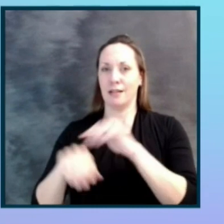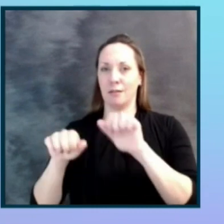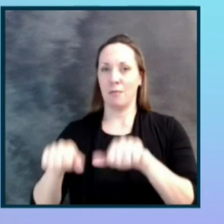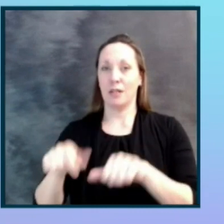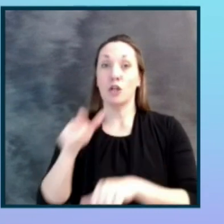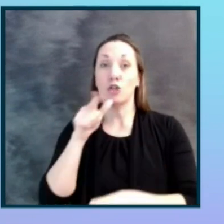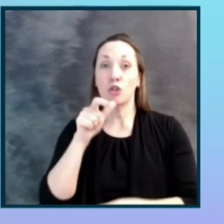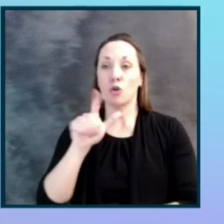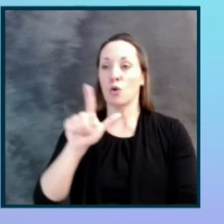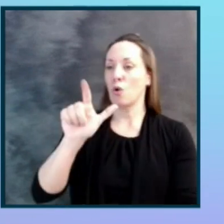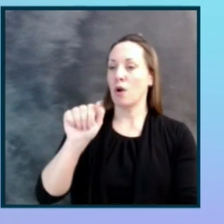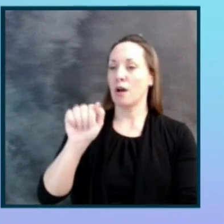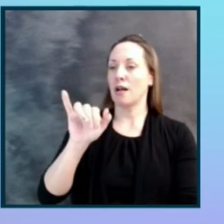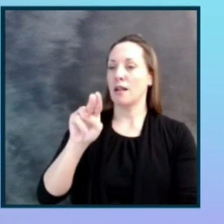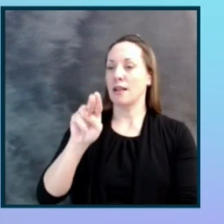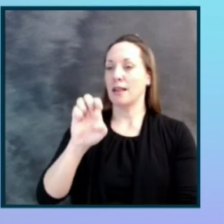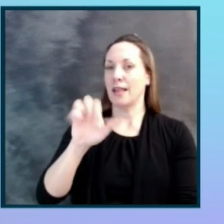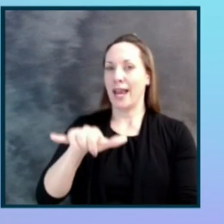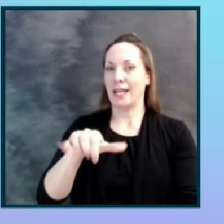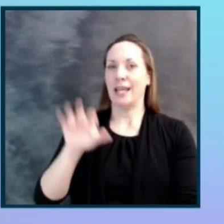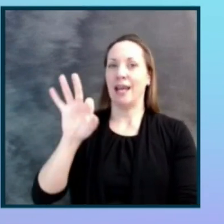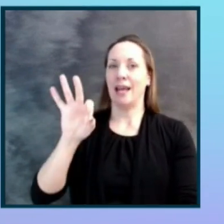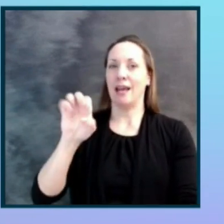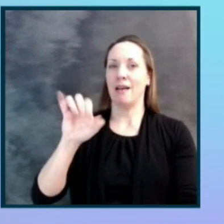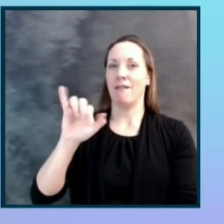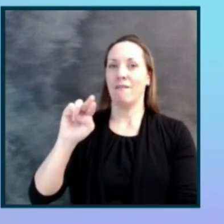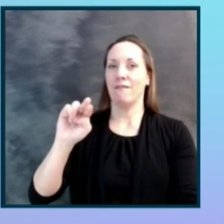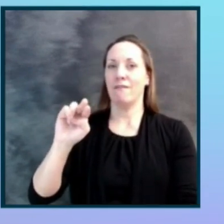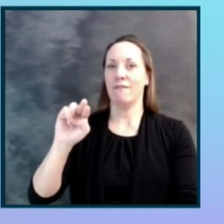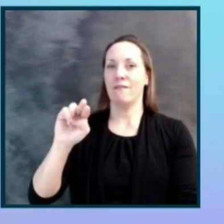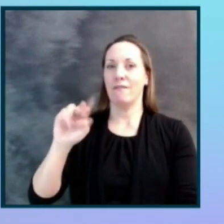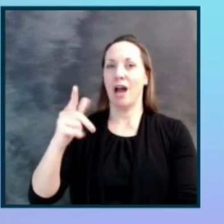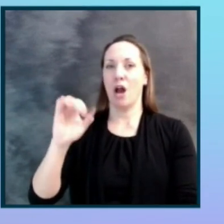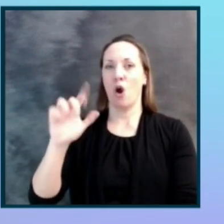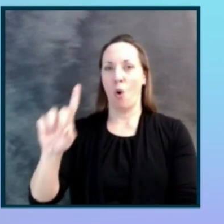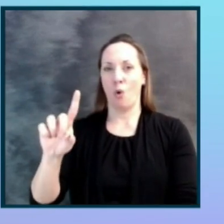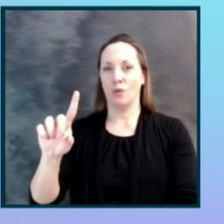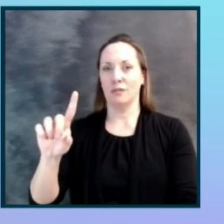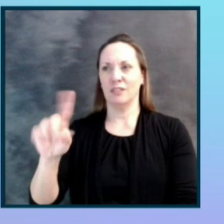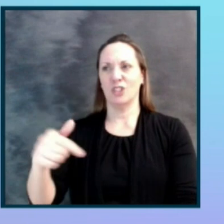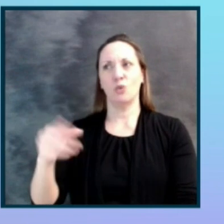So I look to her to understand these kind of things and a big shout out to her because that's